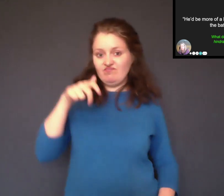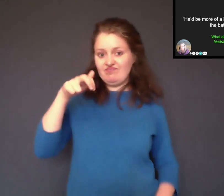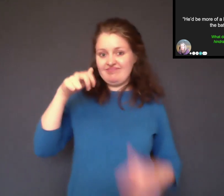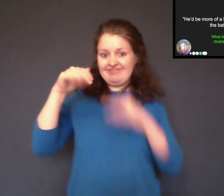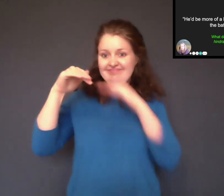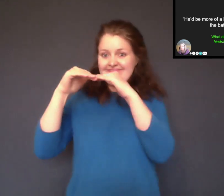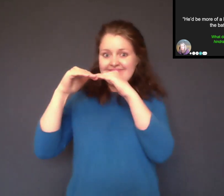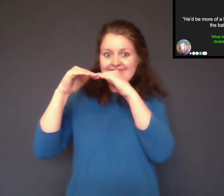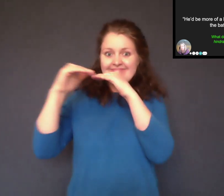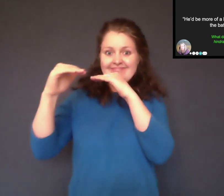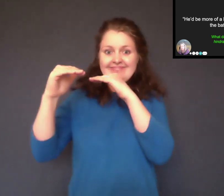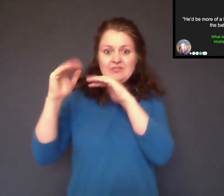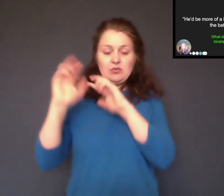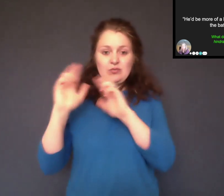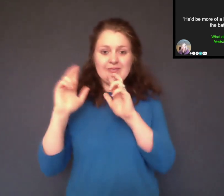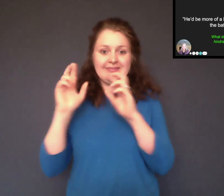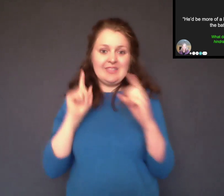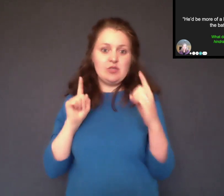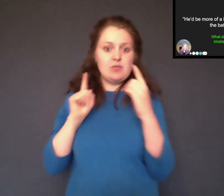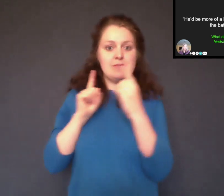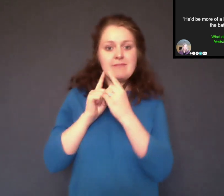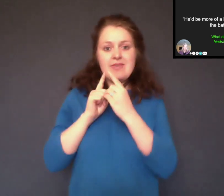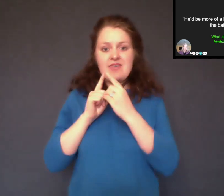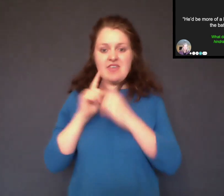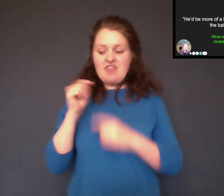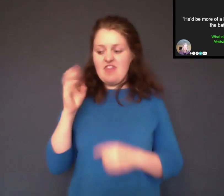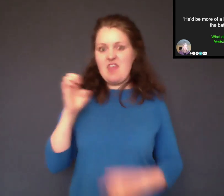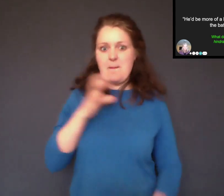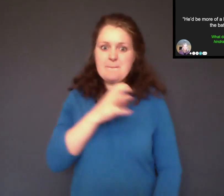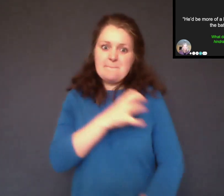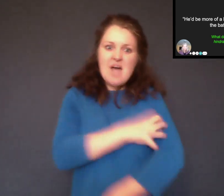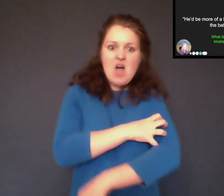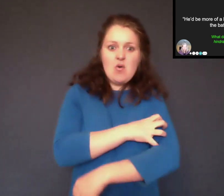and was nearing the top of the first flight on his way to meet the power